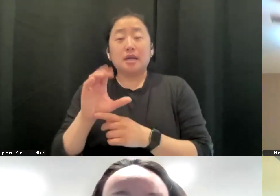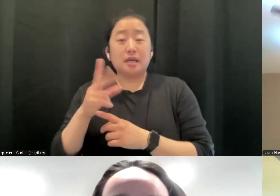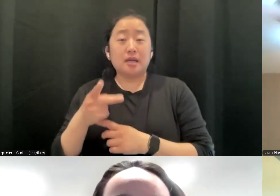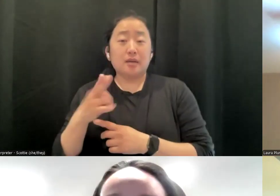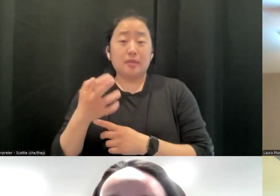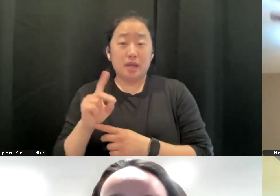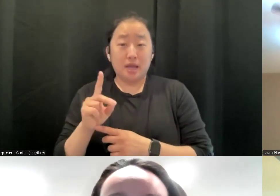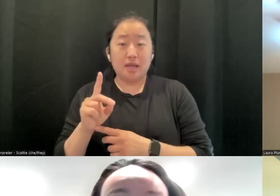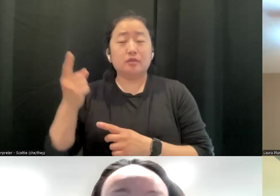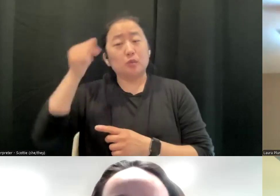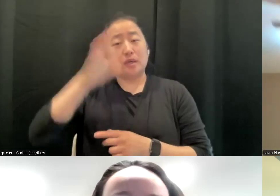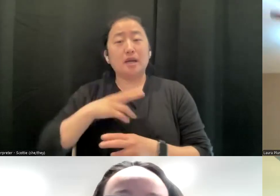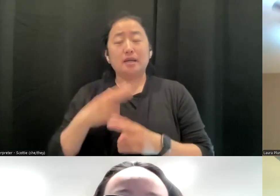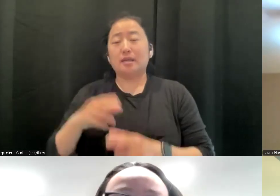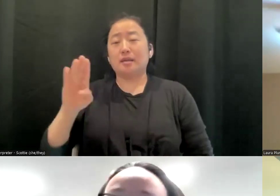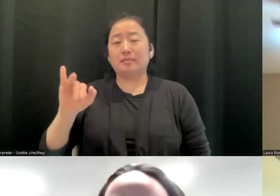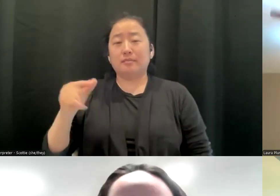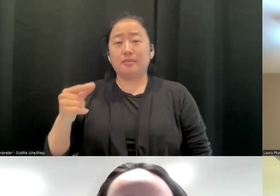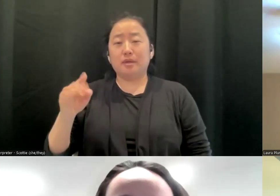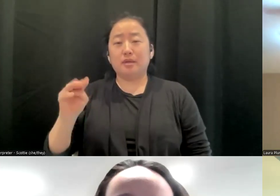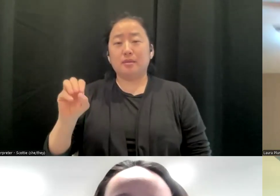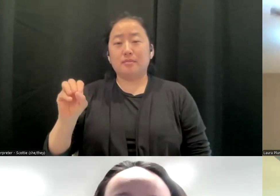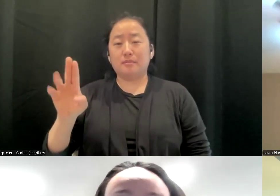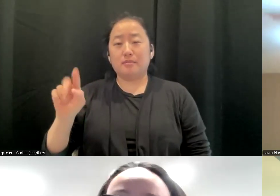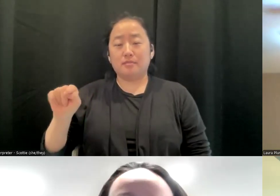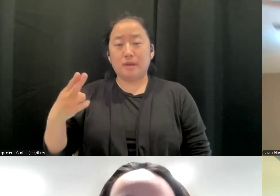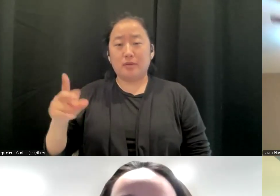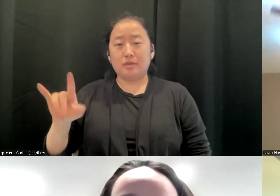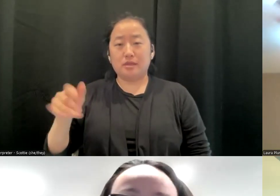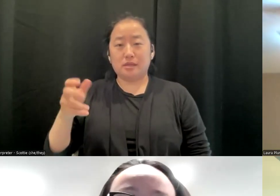big mouth Dillon and he plays the hardest video games using a quad stick.